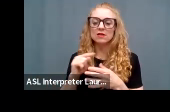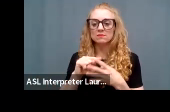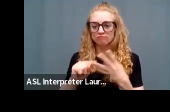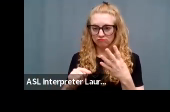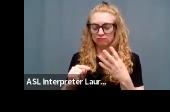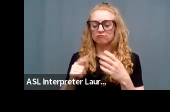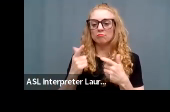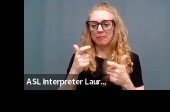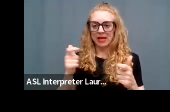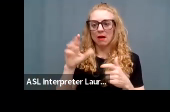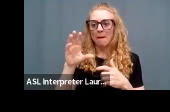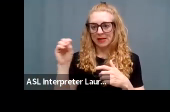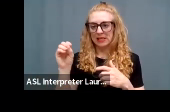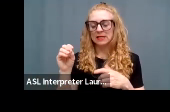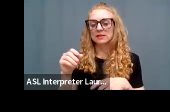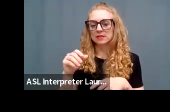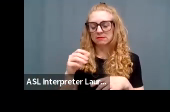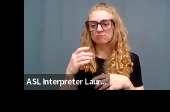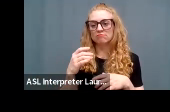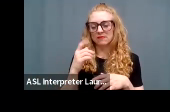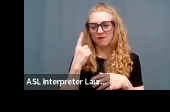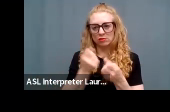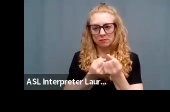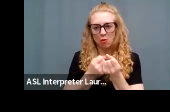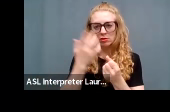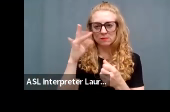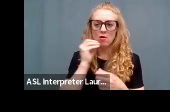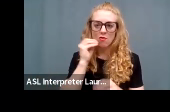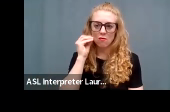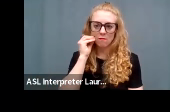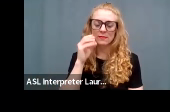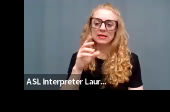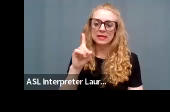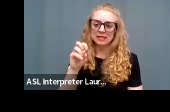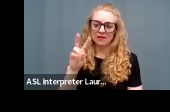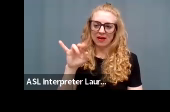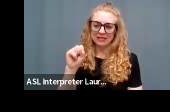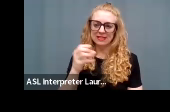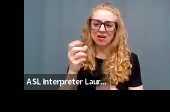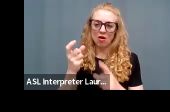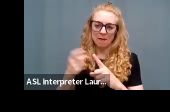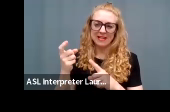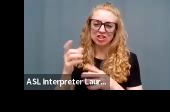sort of ecosystems behind smart home much smart home devices and automation the all four of them